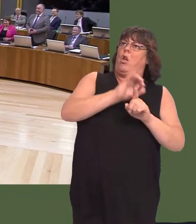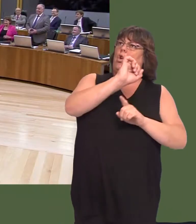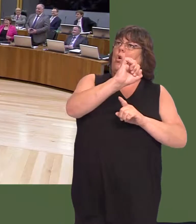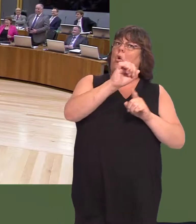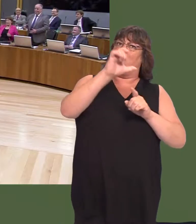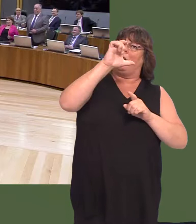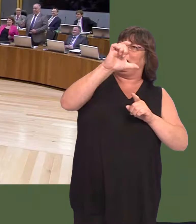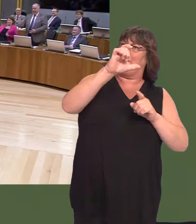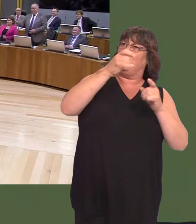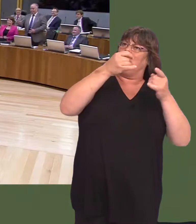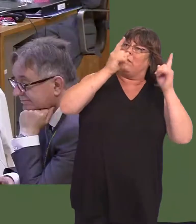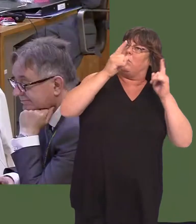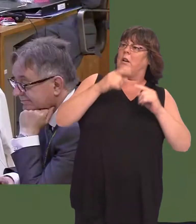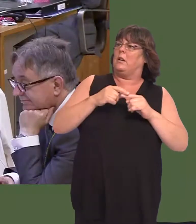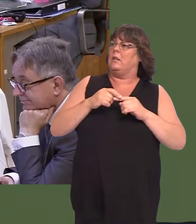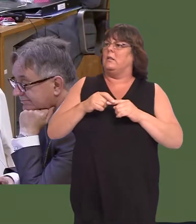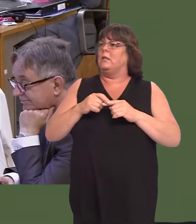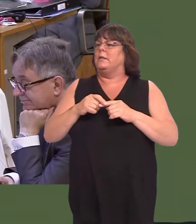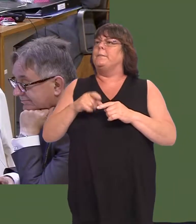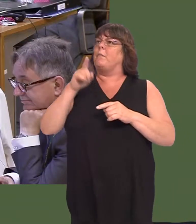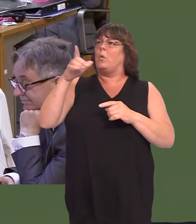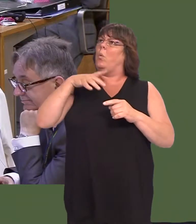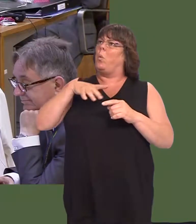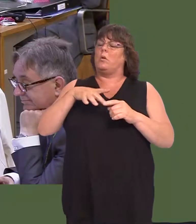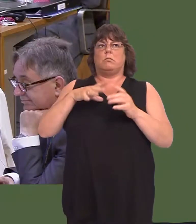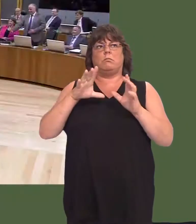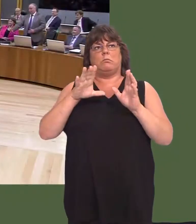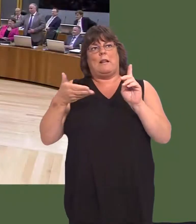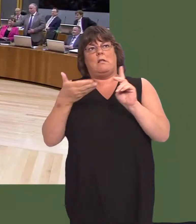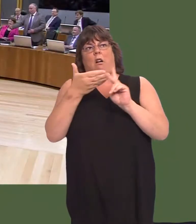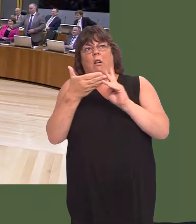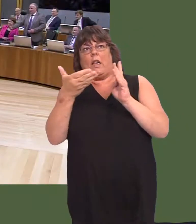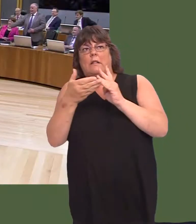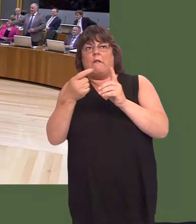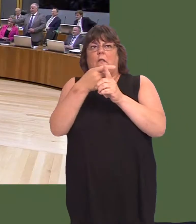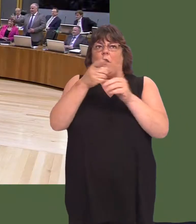You either have a target that the department and the Cabinet Secretary work to, and the